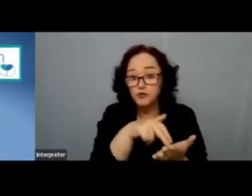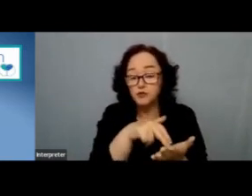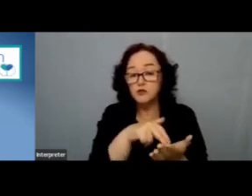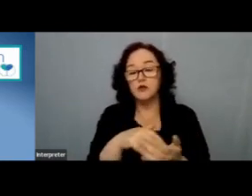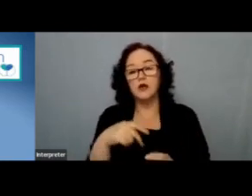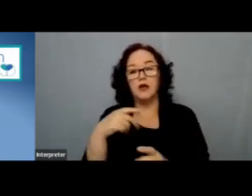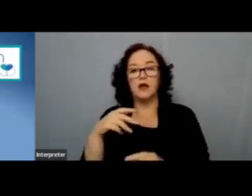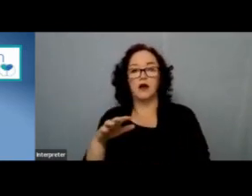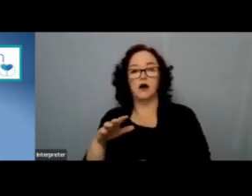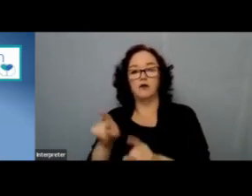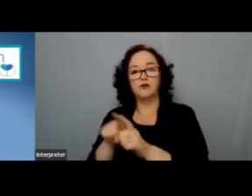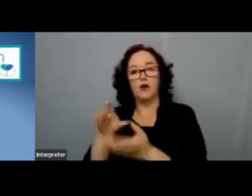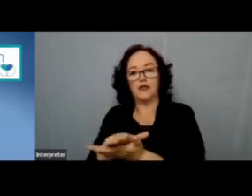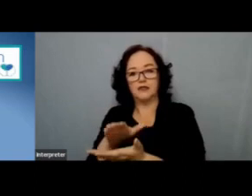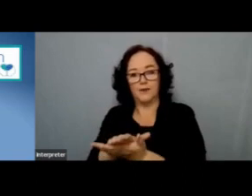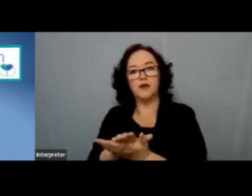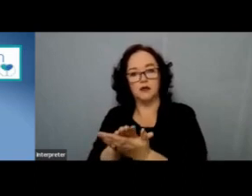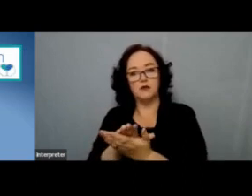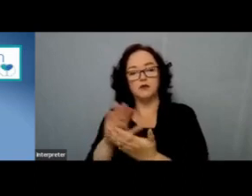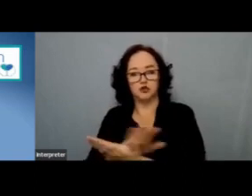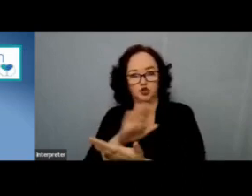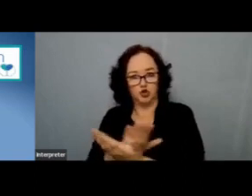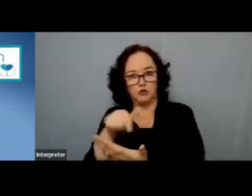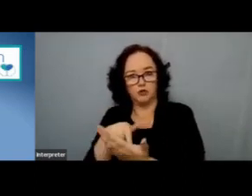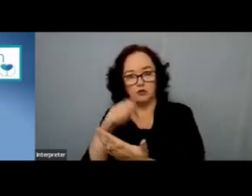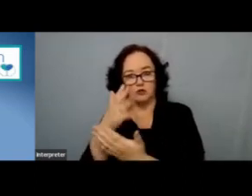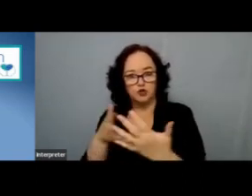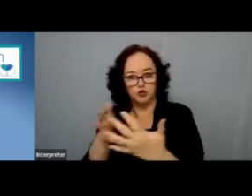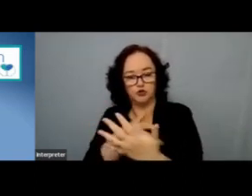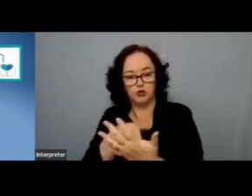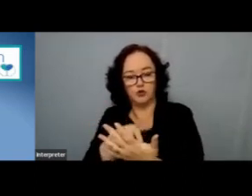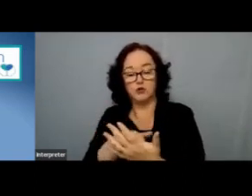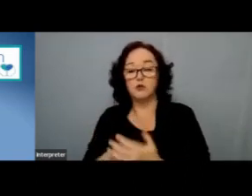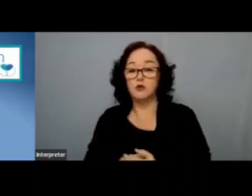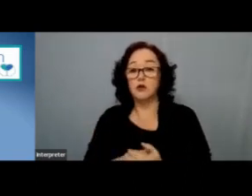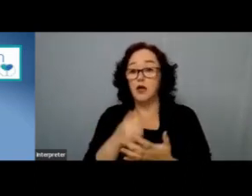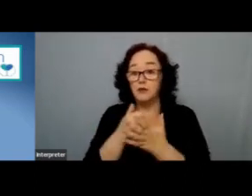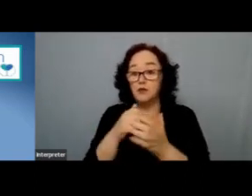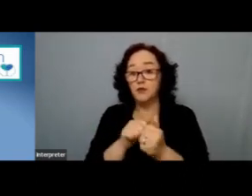the Brainstorming Solutions Tool I talked about and Strategies and Accommodations Tool. There are two tools for mental health